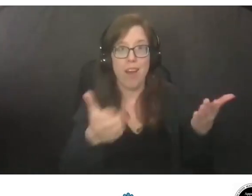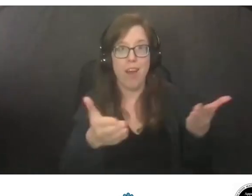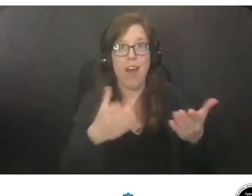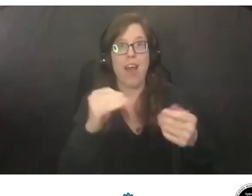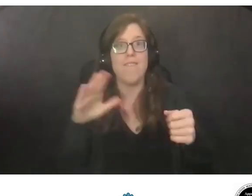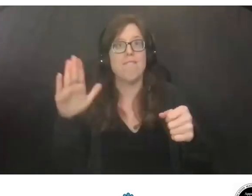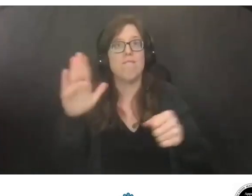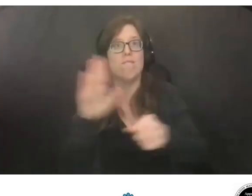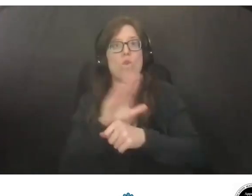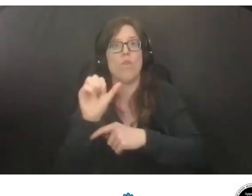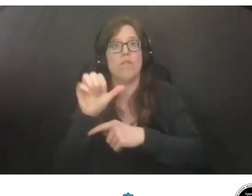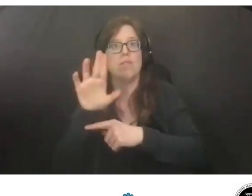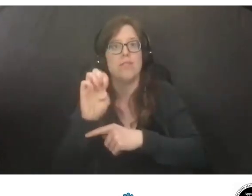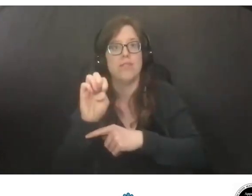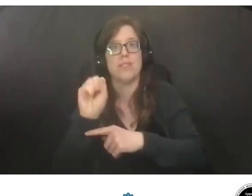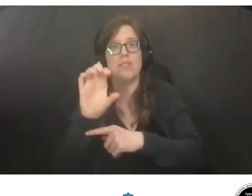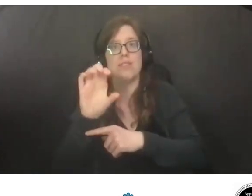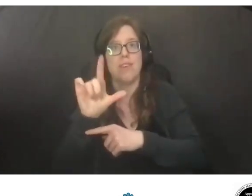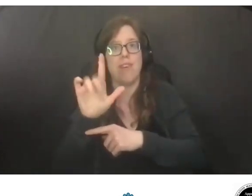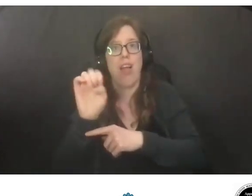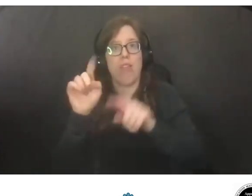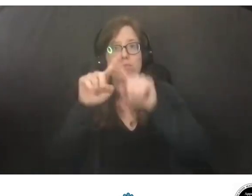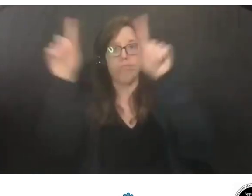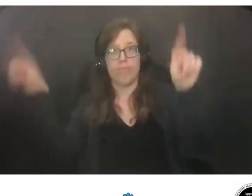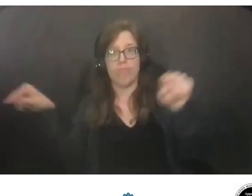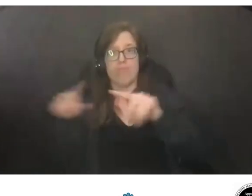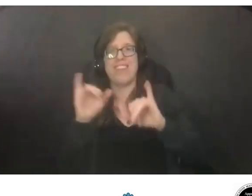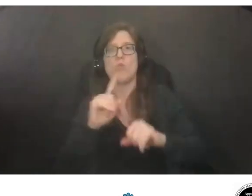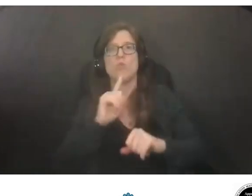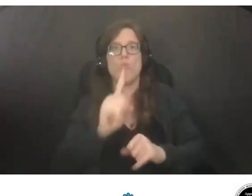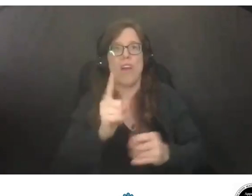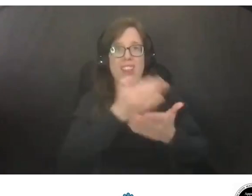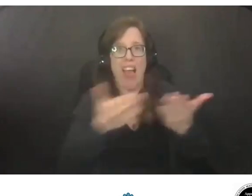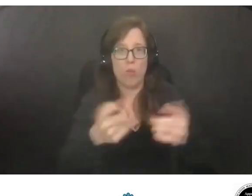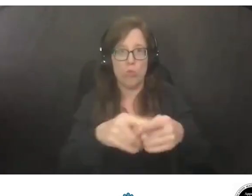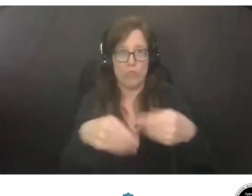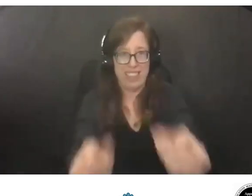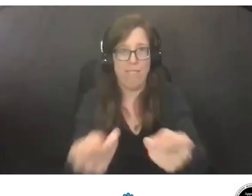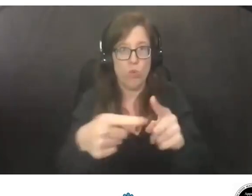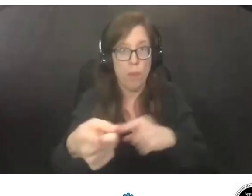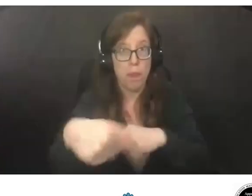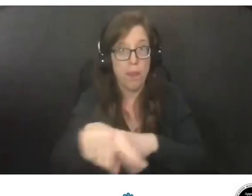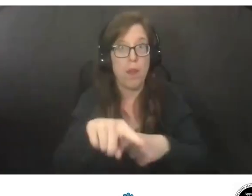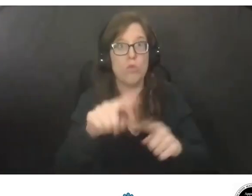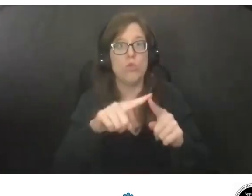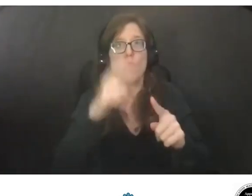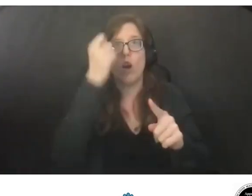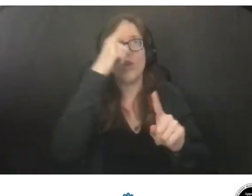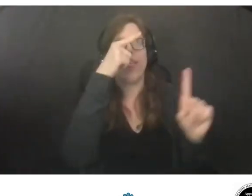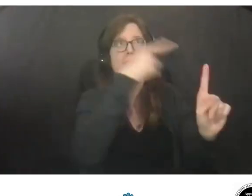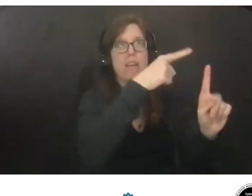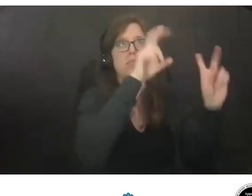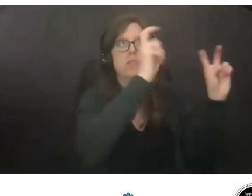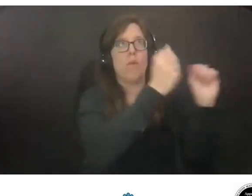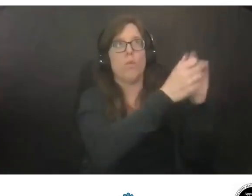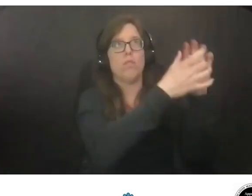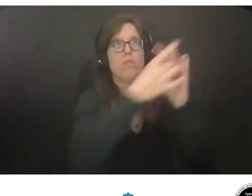models for the instruction? Do they need those real objects in order to make the connection...